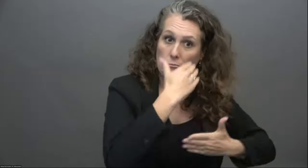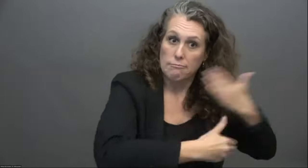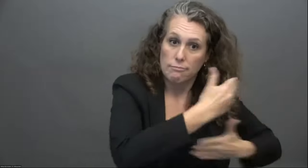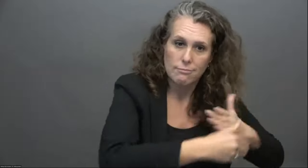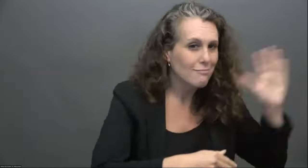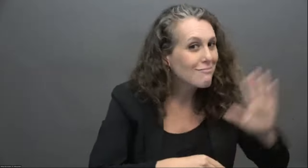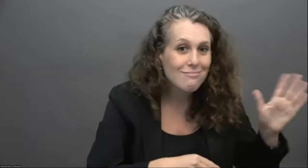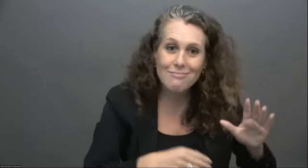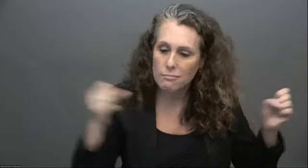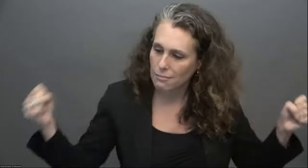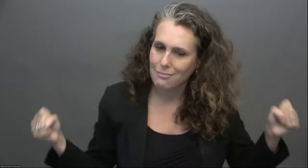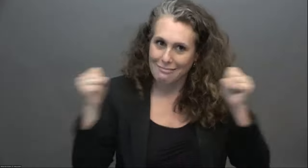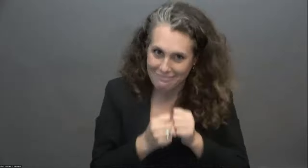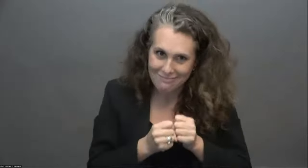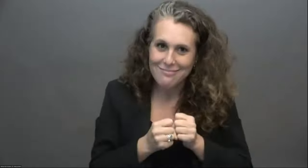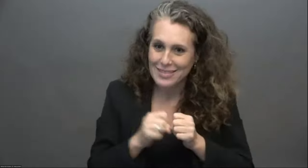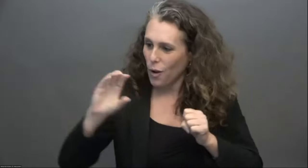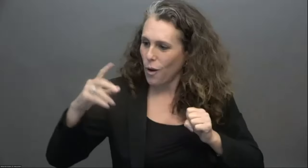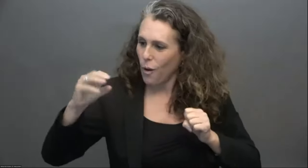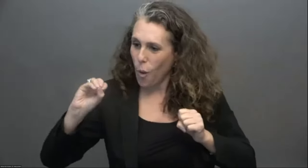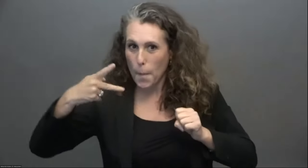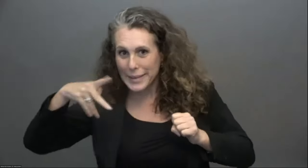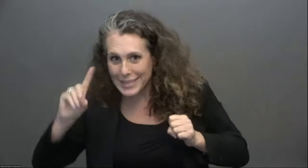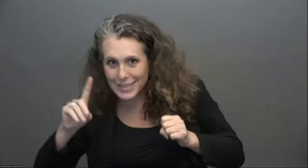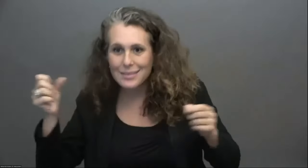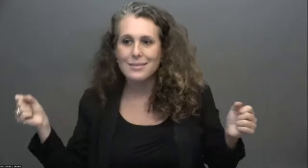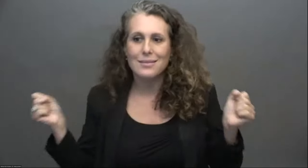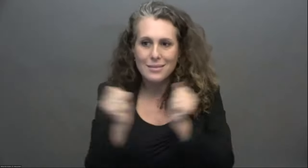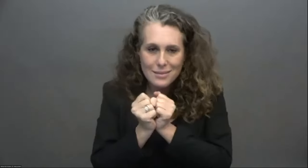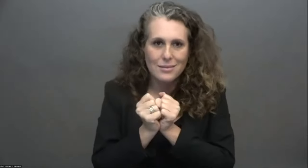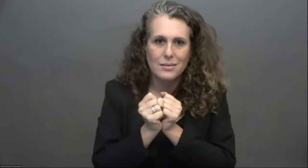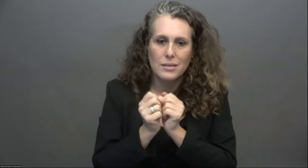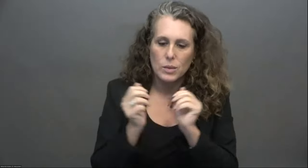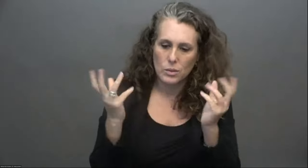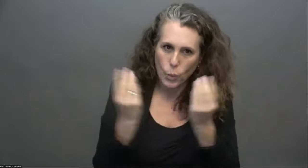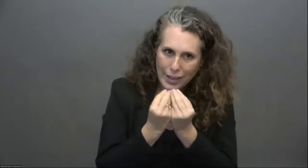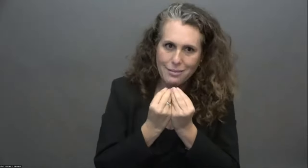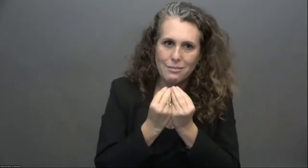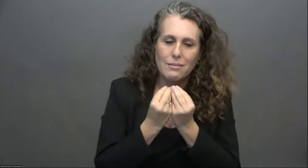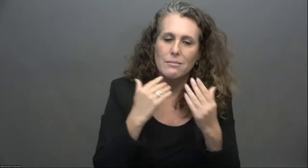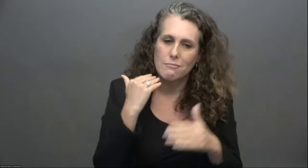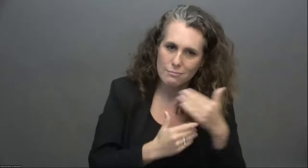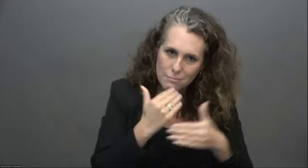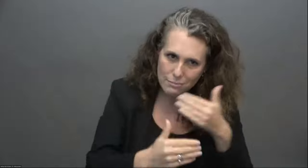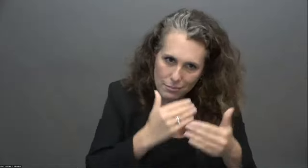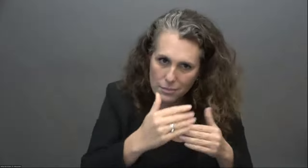organizations of persons with disabilities, especially those from underrepresented groups